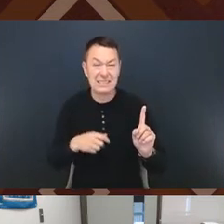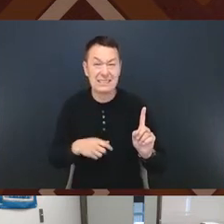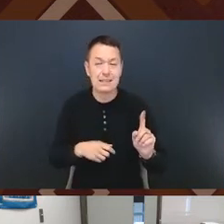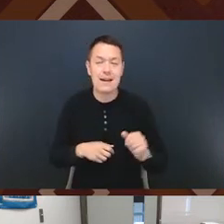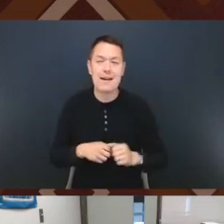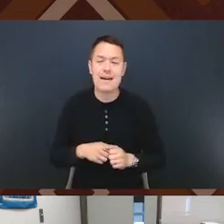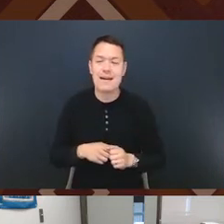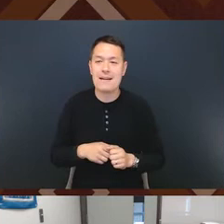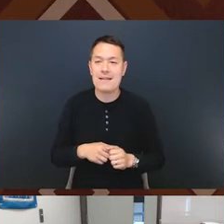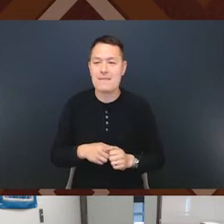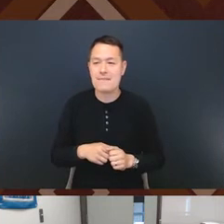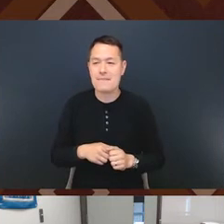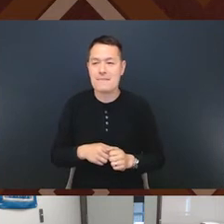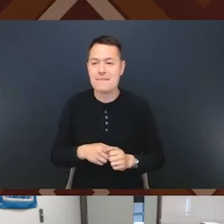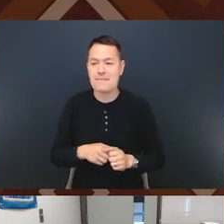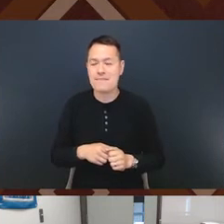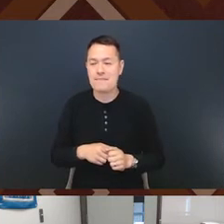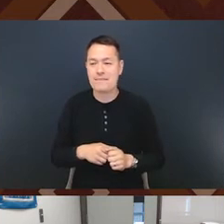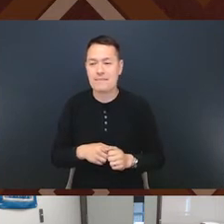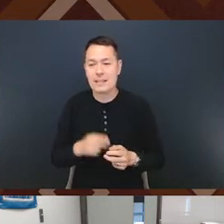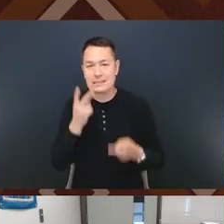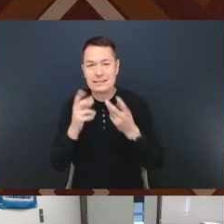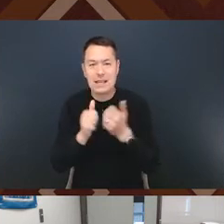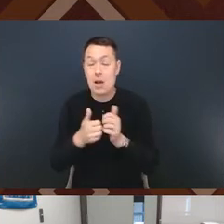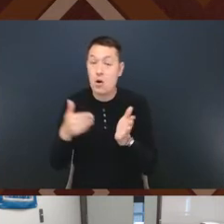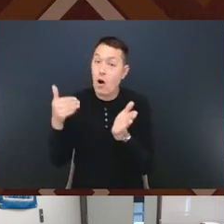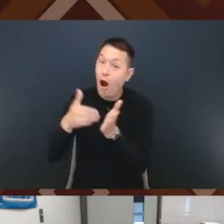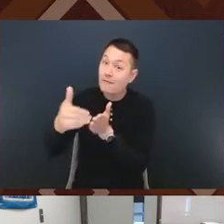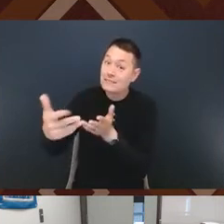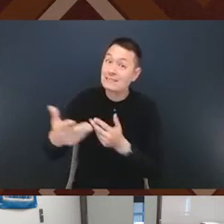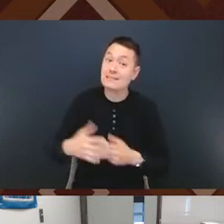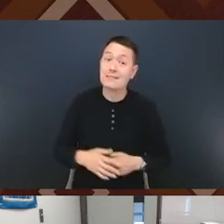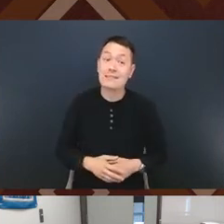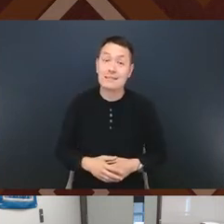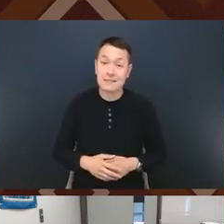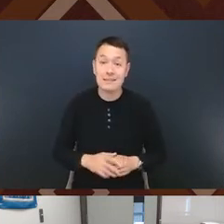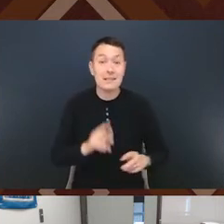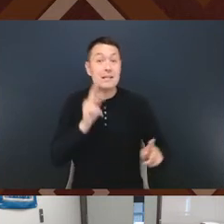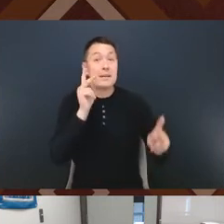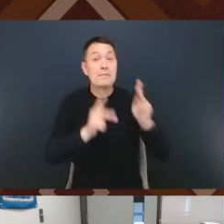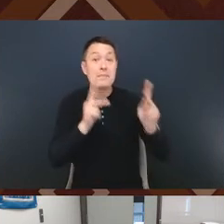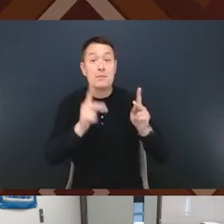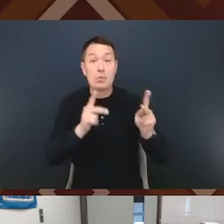seeing how how oftentimes white people aren't adequately punished